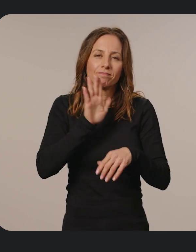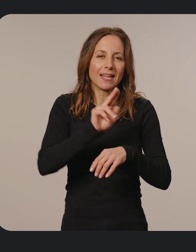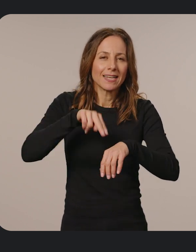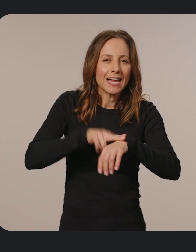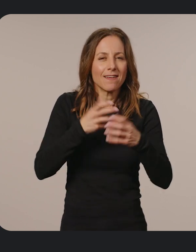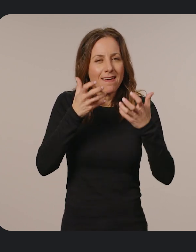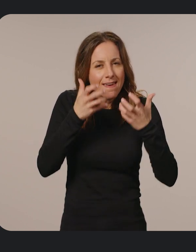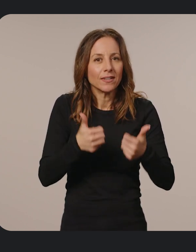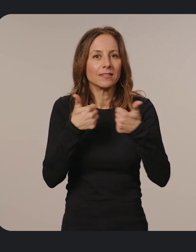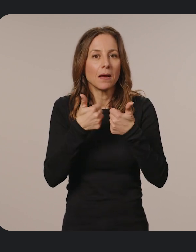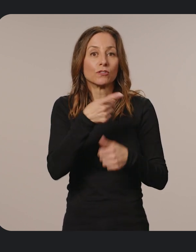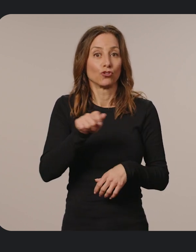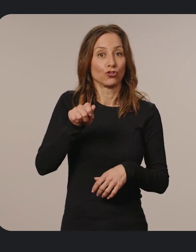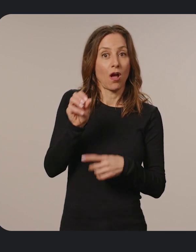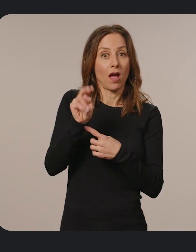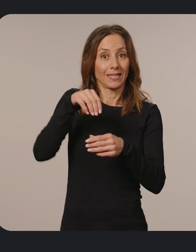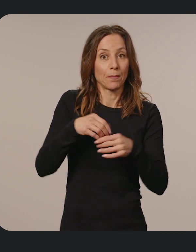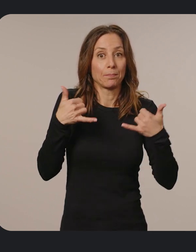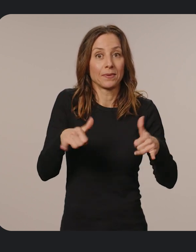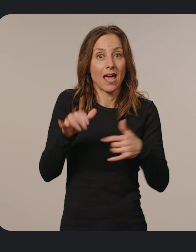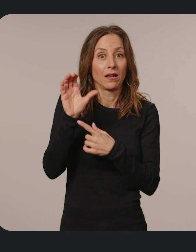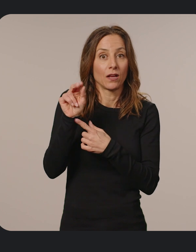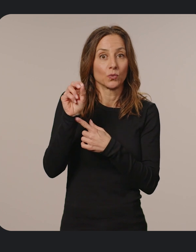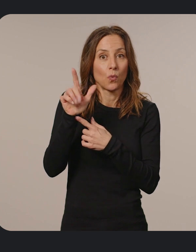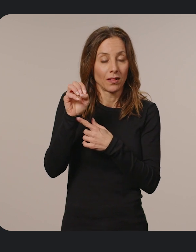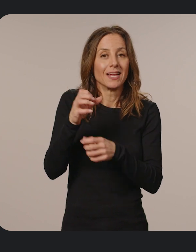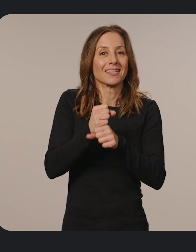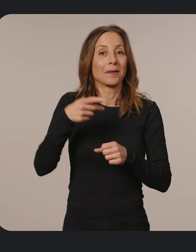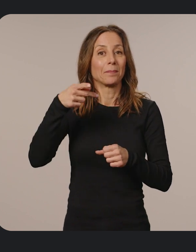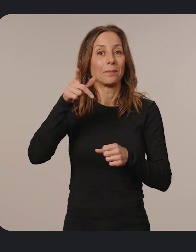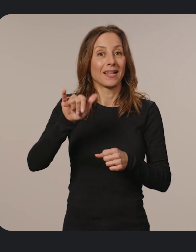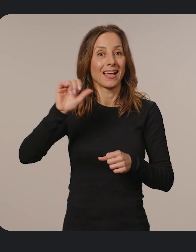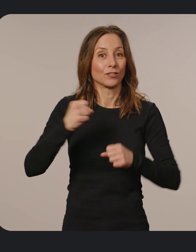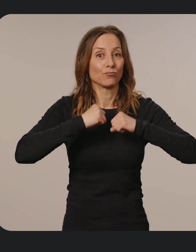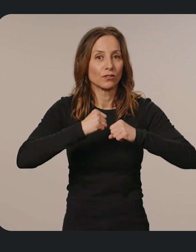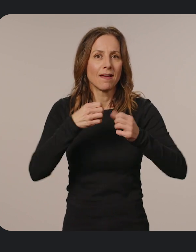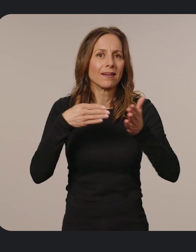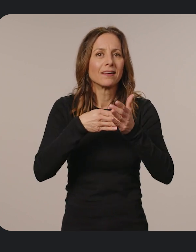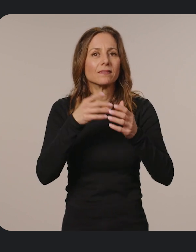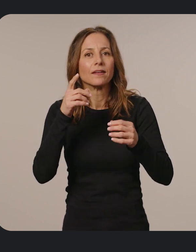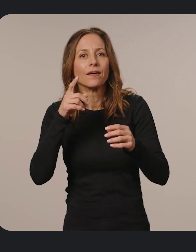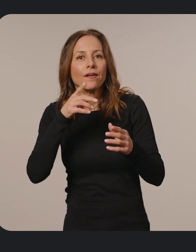for native-heavy games. Turn it on in Play Console to get Play's protection against tampering and piracy